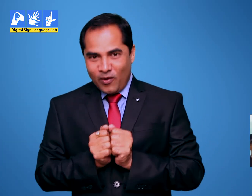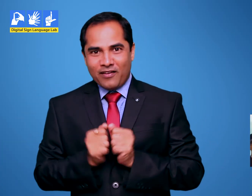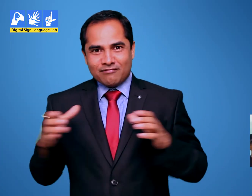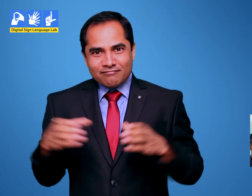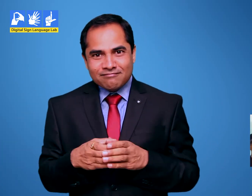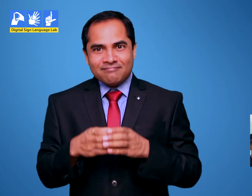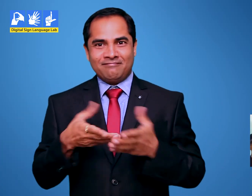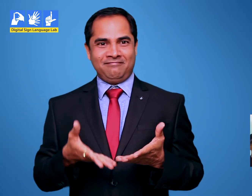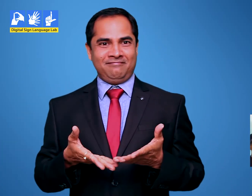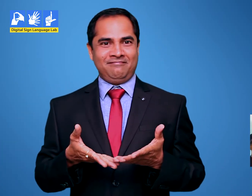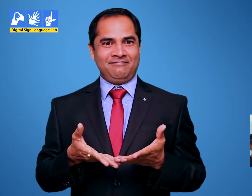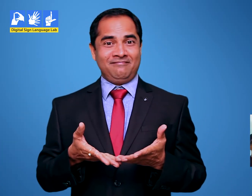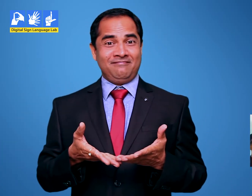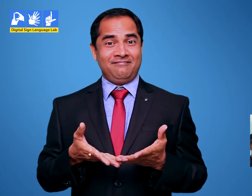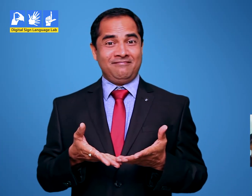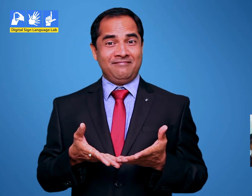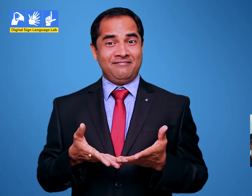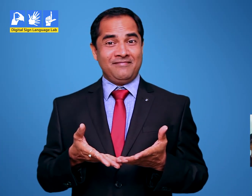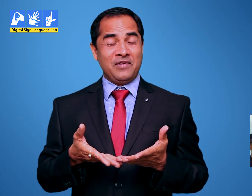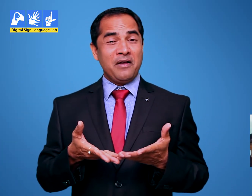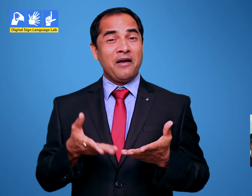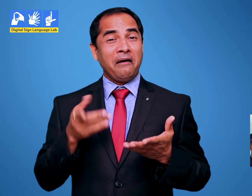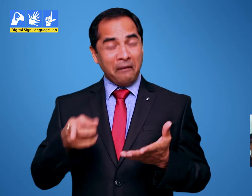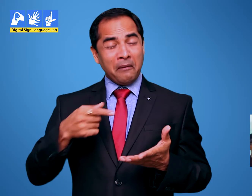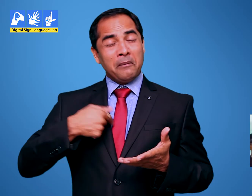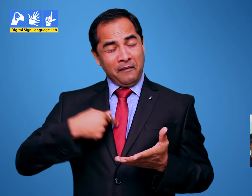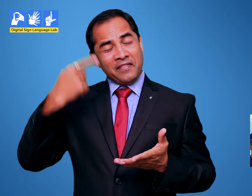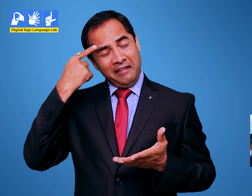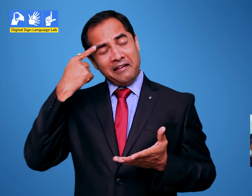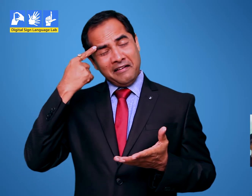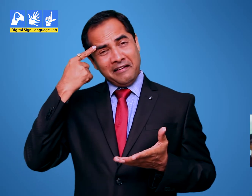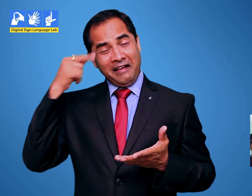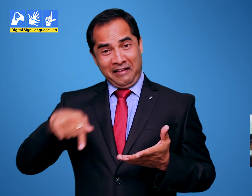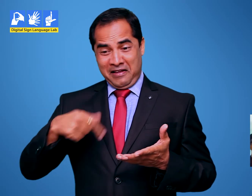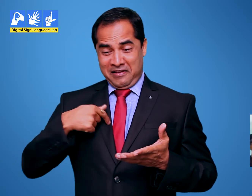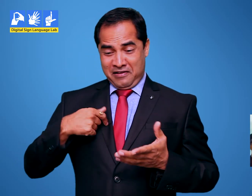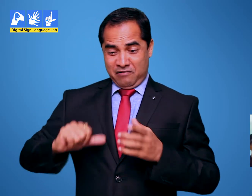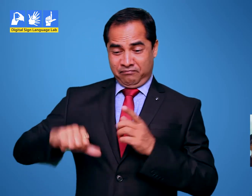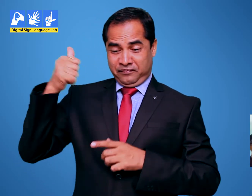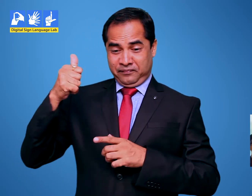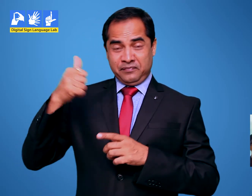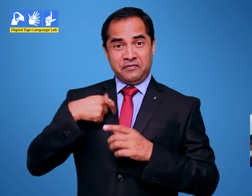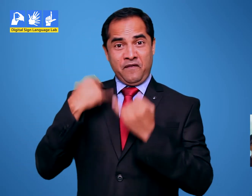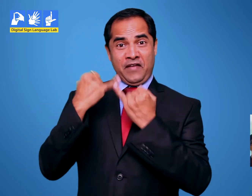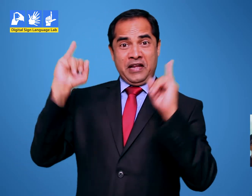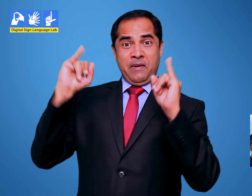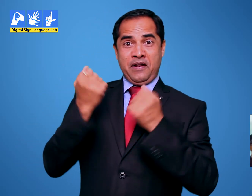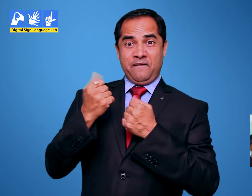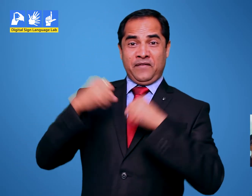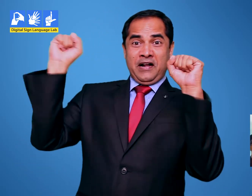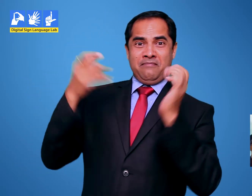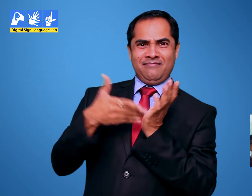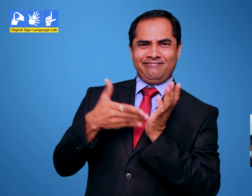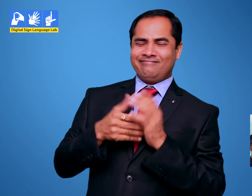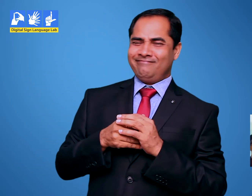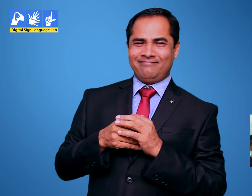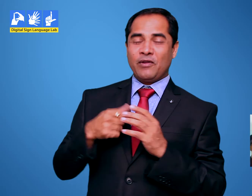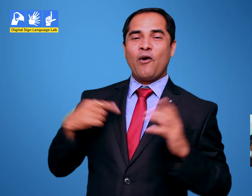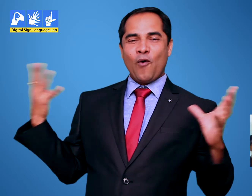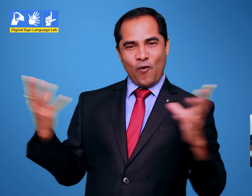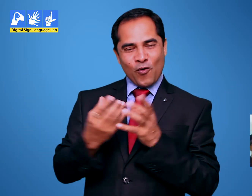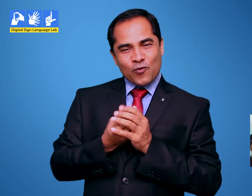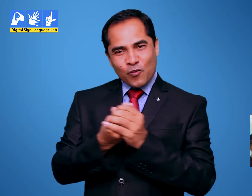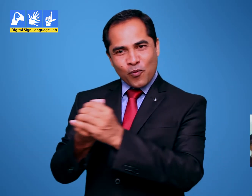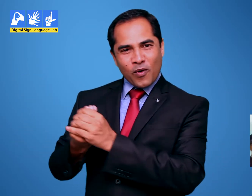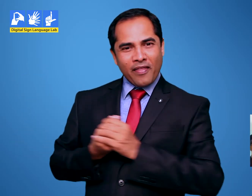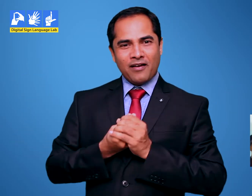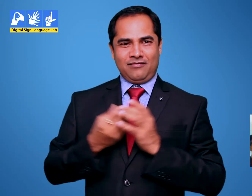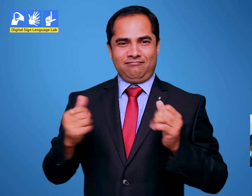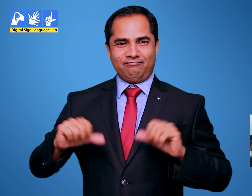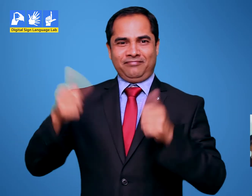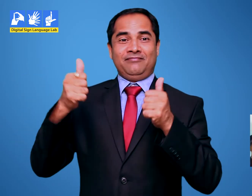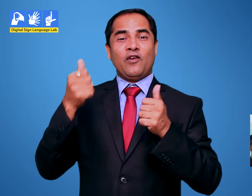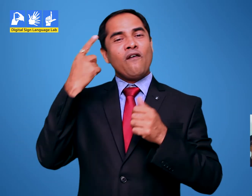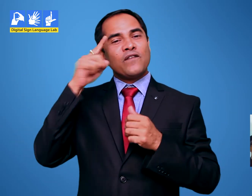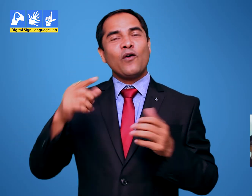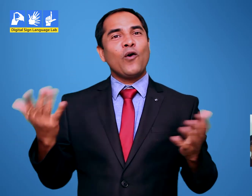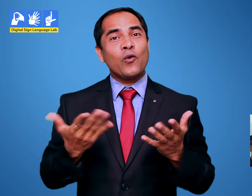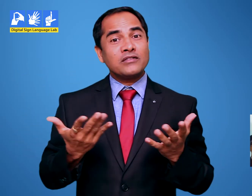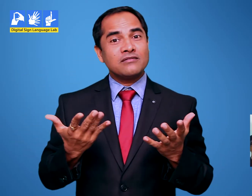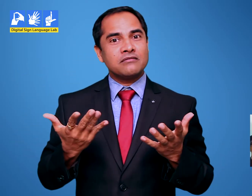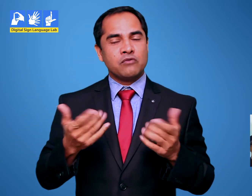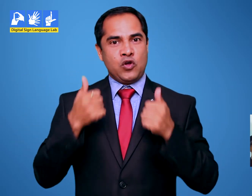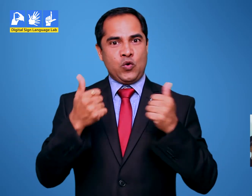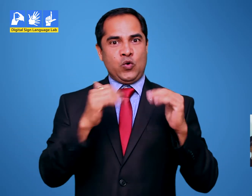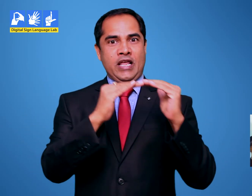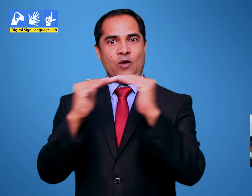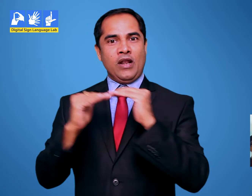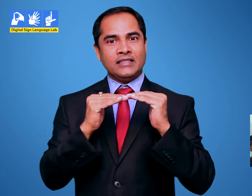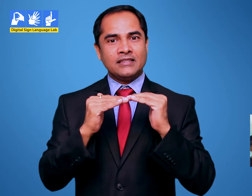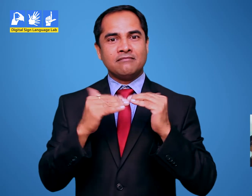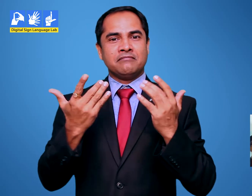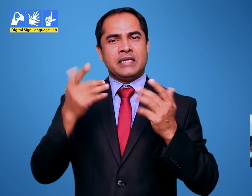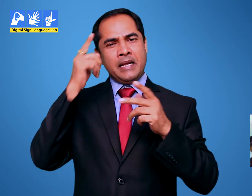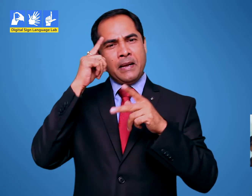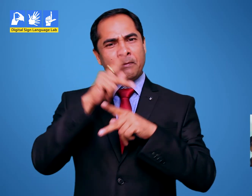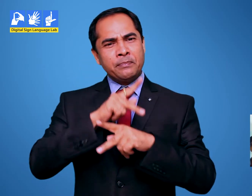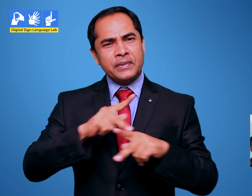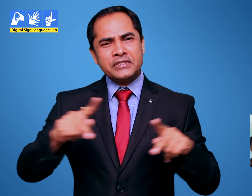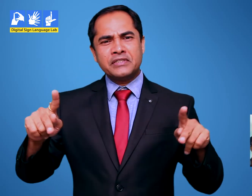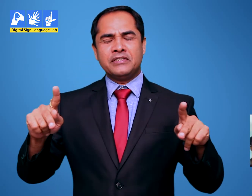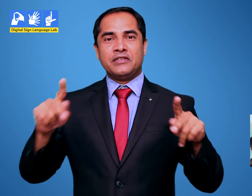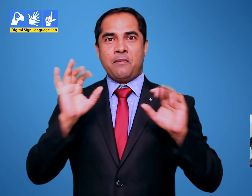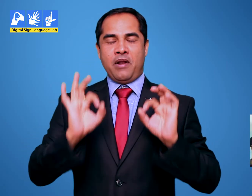country what is, after all, a common victory for justice, for peace and for